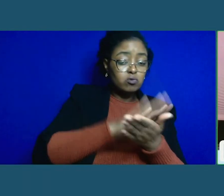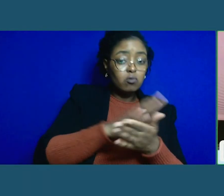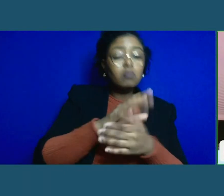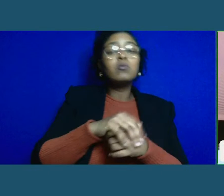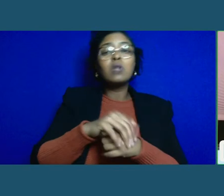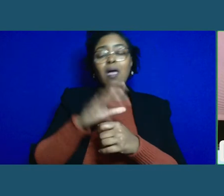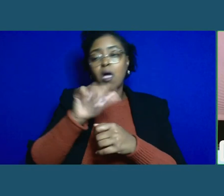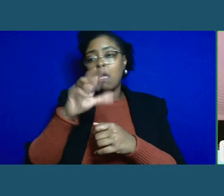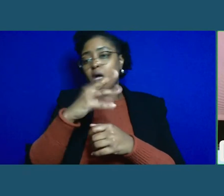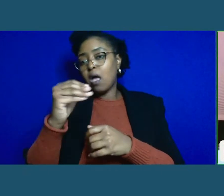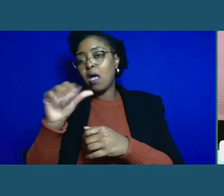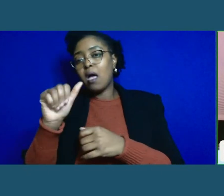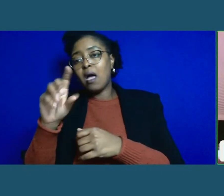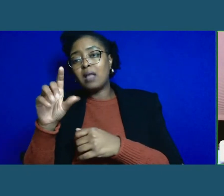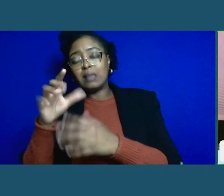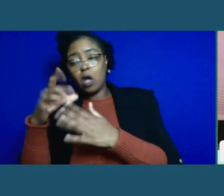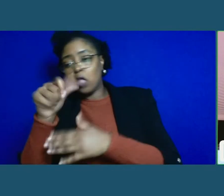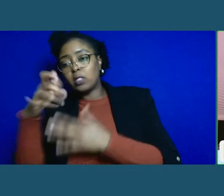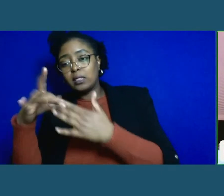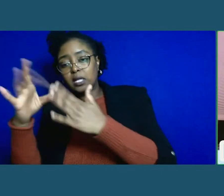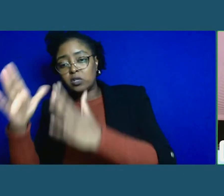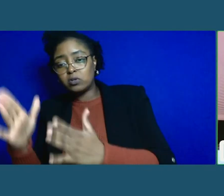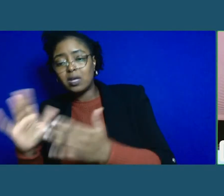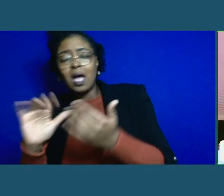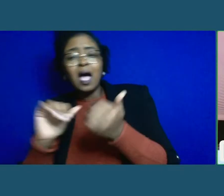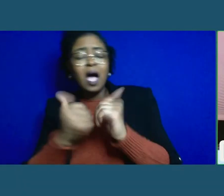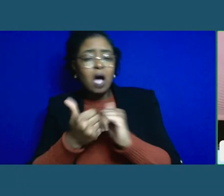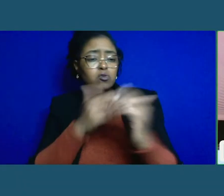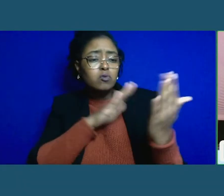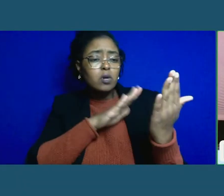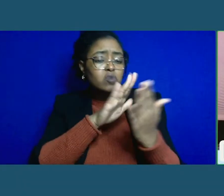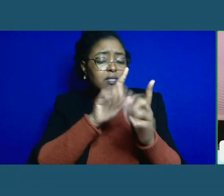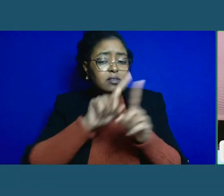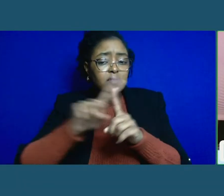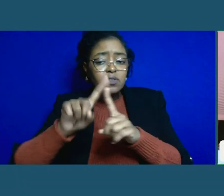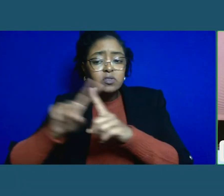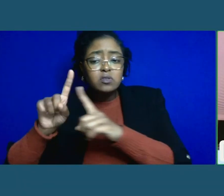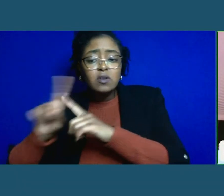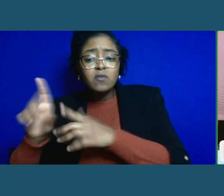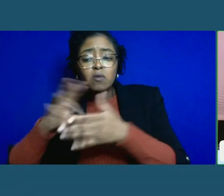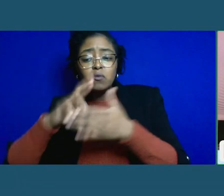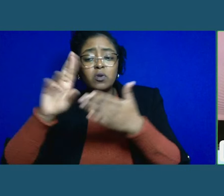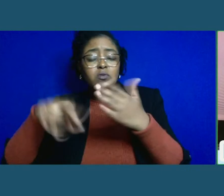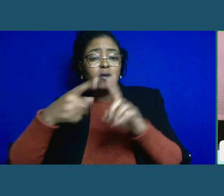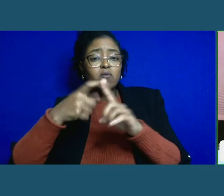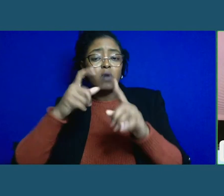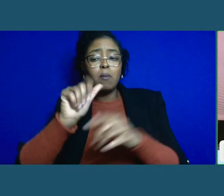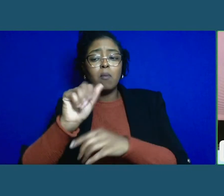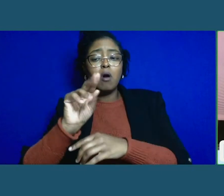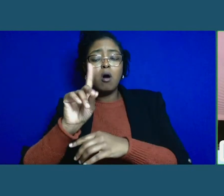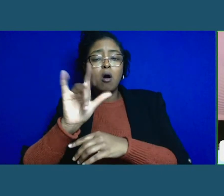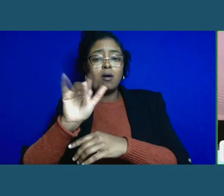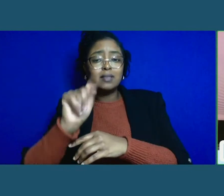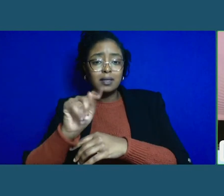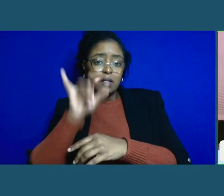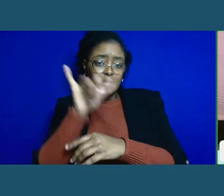school based in Central office leaders on how to address some of the cro domn